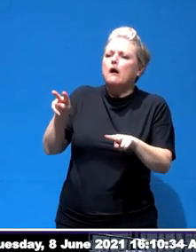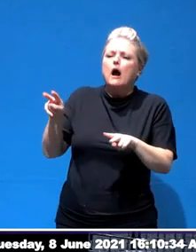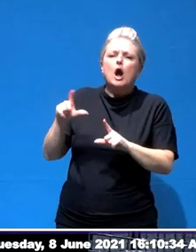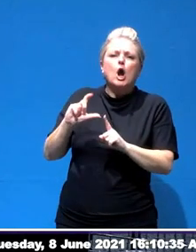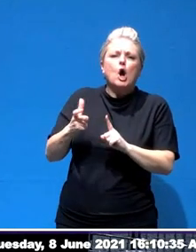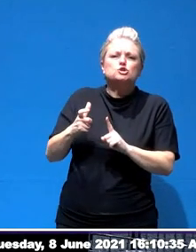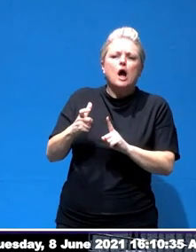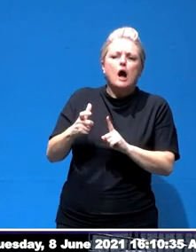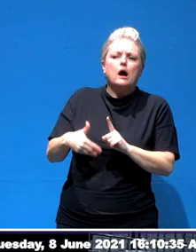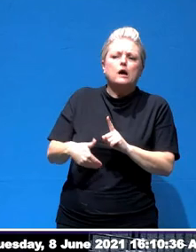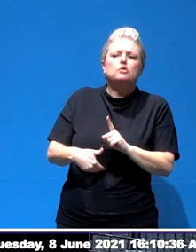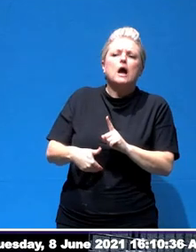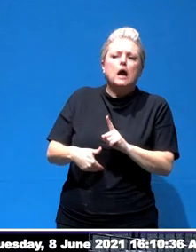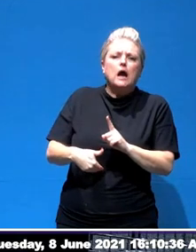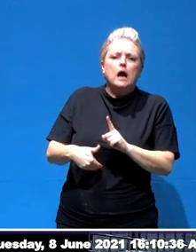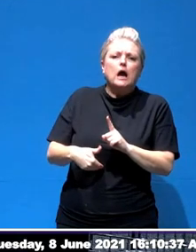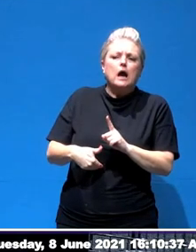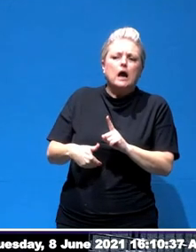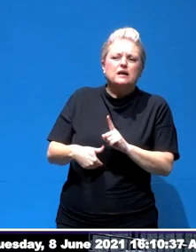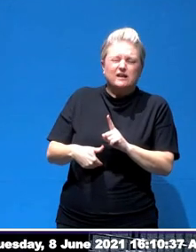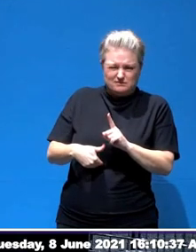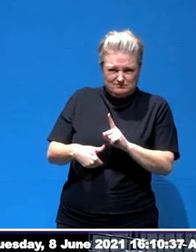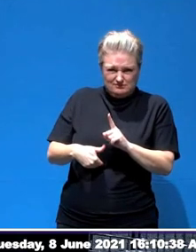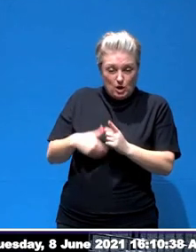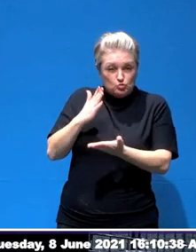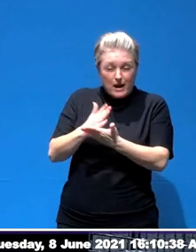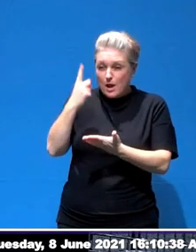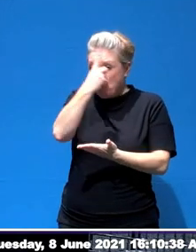I put it to you it wouldn't be adequate for you to get a real sense, for